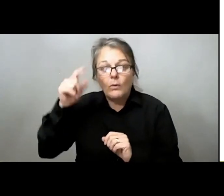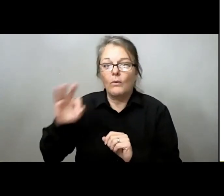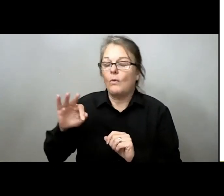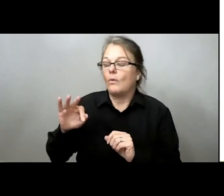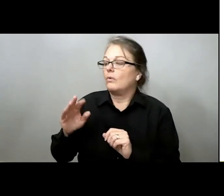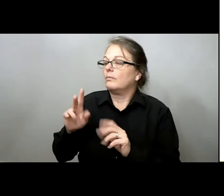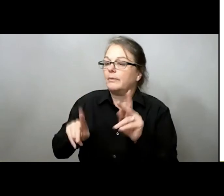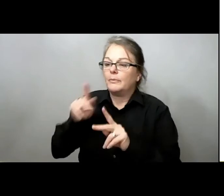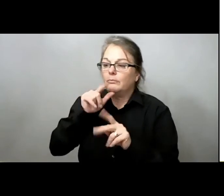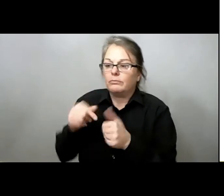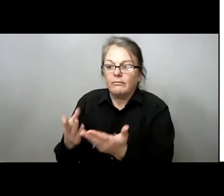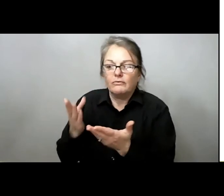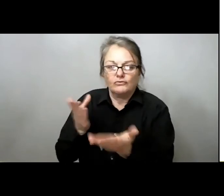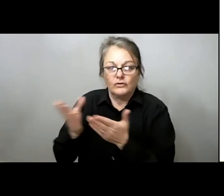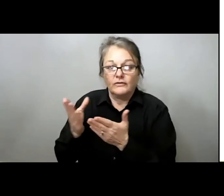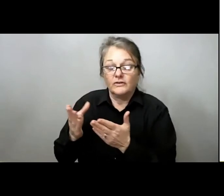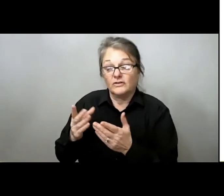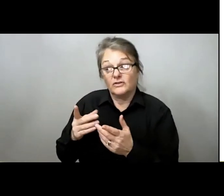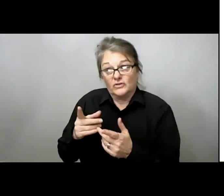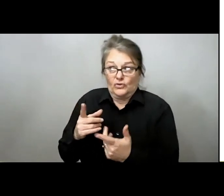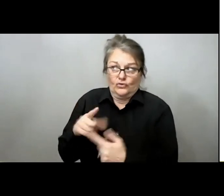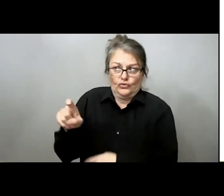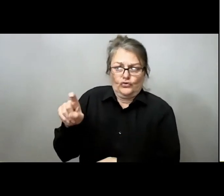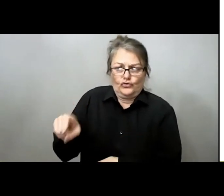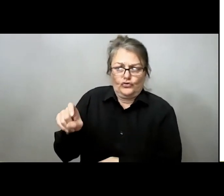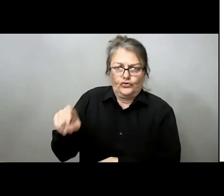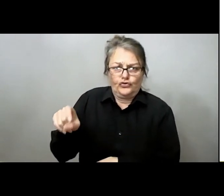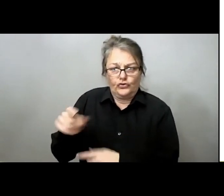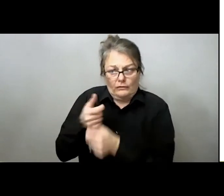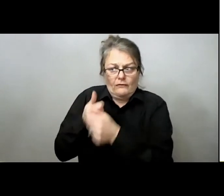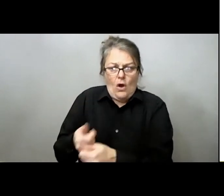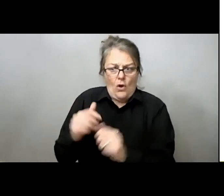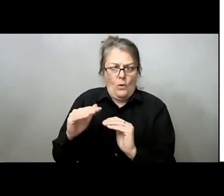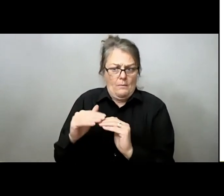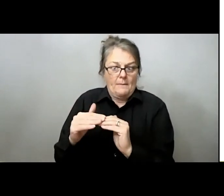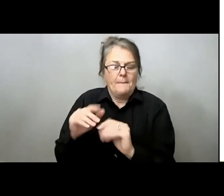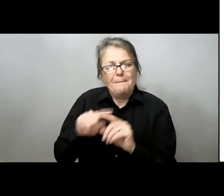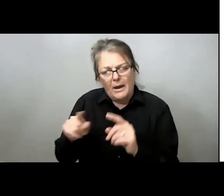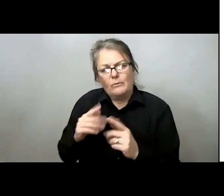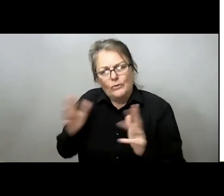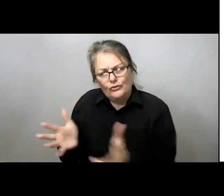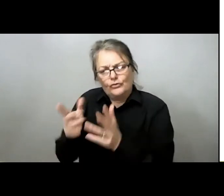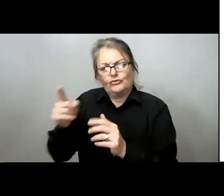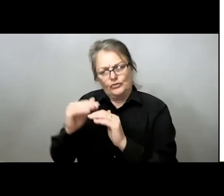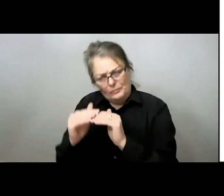CAN AND SHOULD BE ENCOURAGED TO GO ABOVE WHAT THOSE MINIMUM STANDARDS ARE.